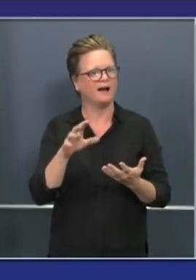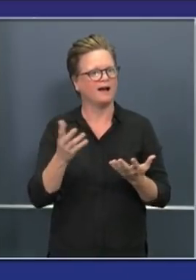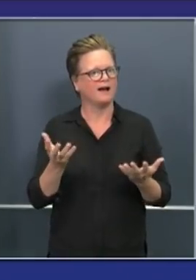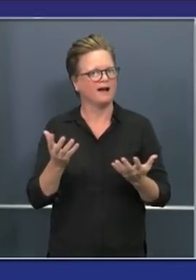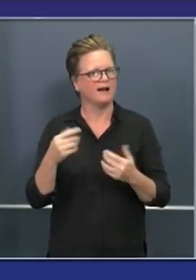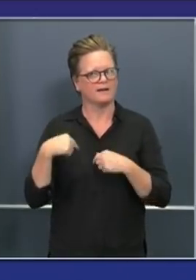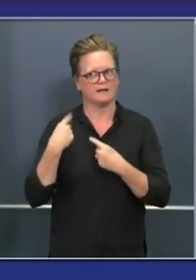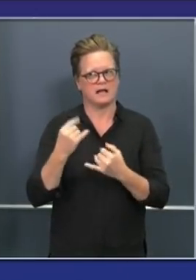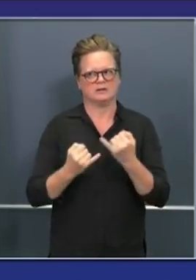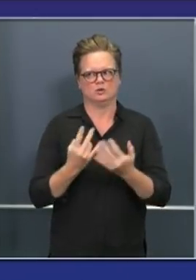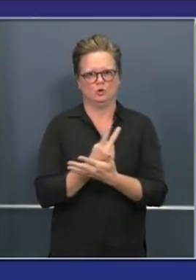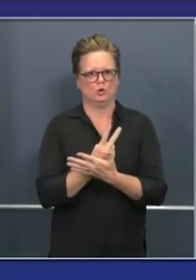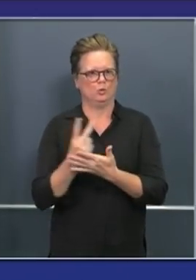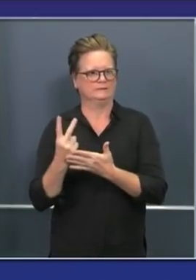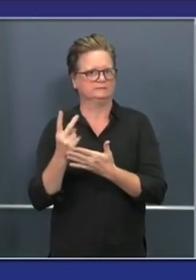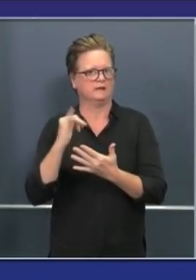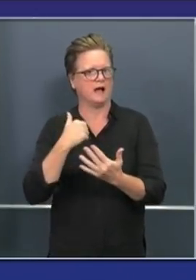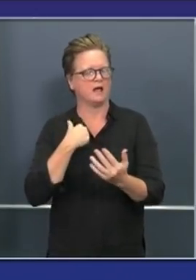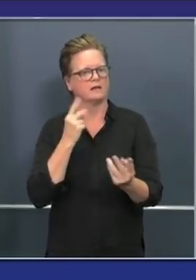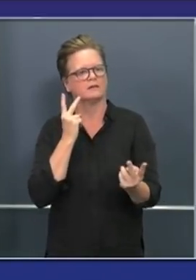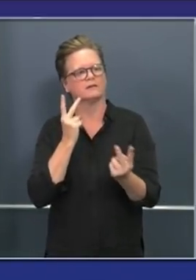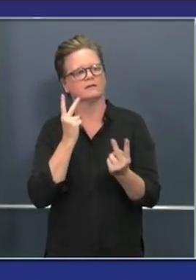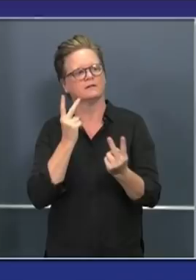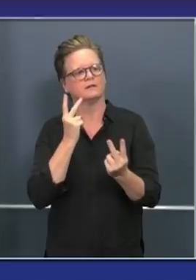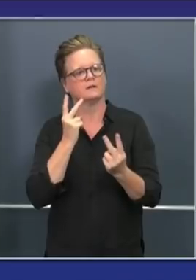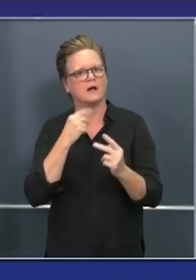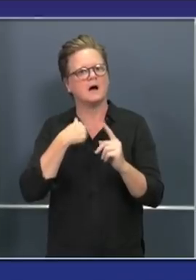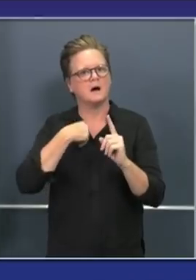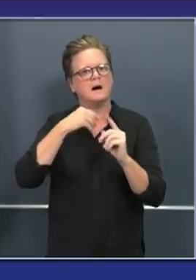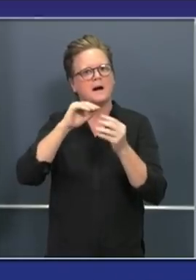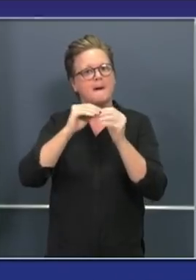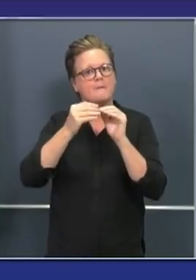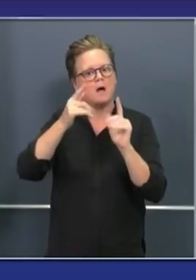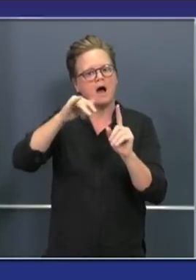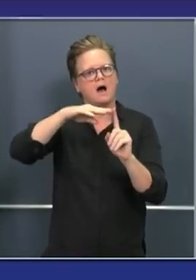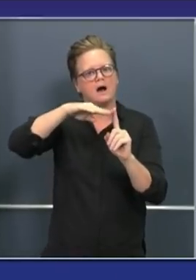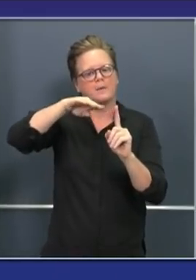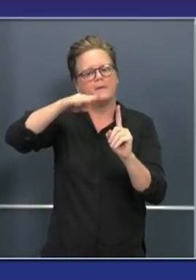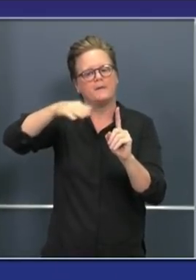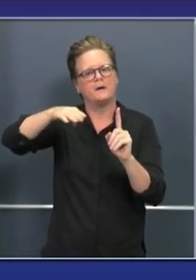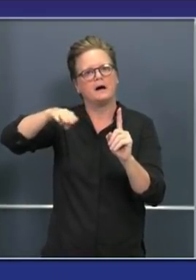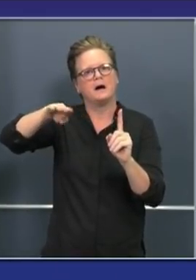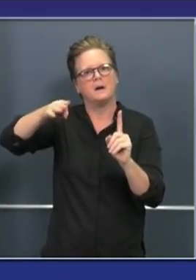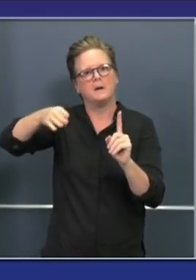TREND, 7 TO 14 DAYS, THE 4.5 REFLECTS A 14-DAY AVERAGE. IT FLUCTUATES. BUT IT'S FLUCTUATED WITHIN A